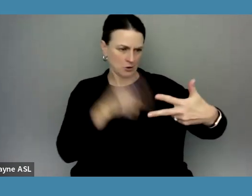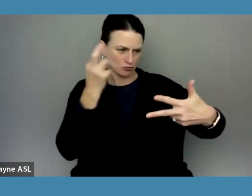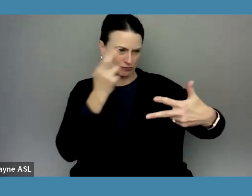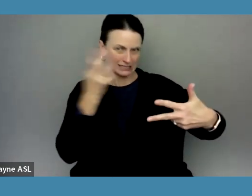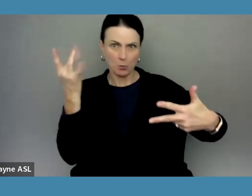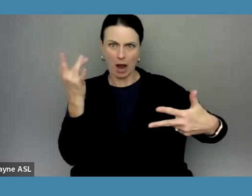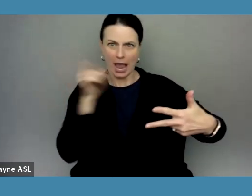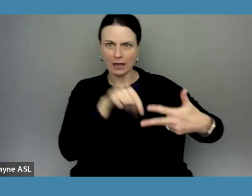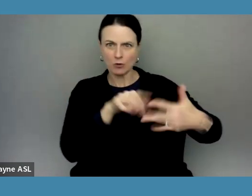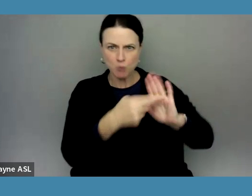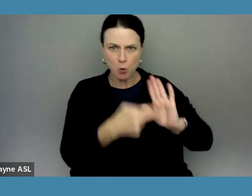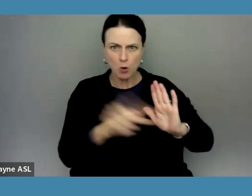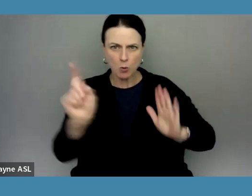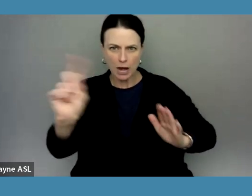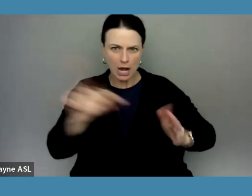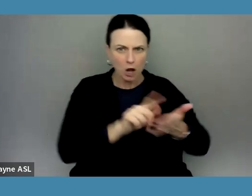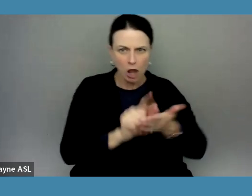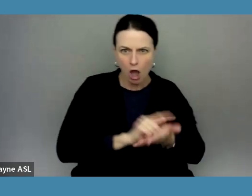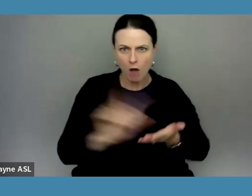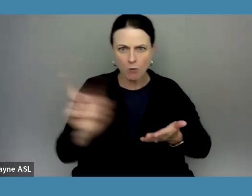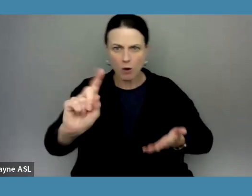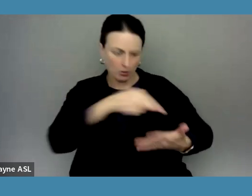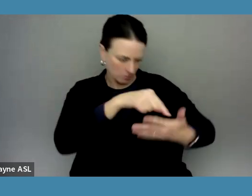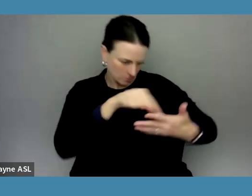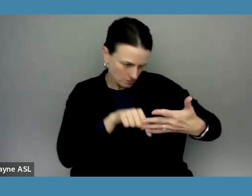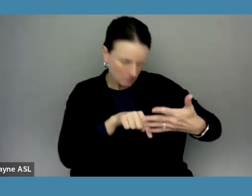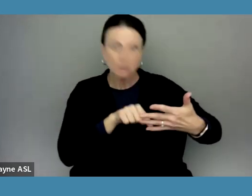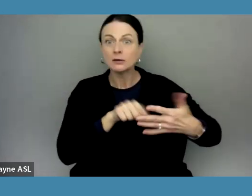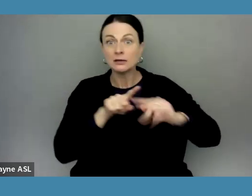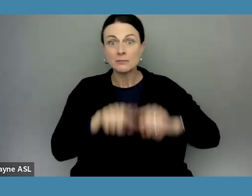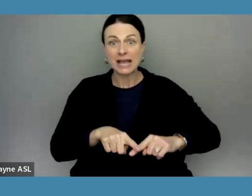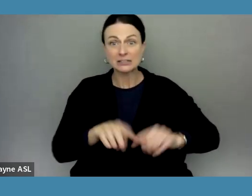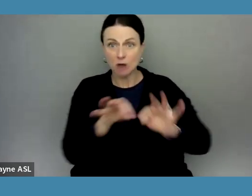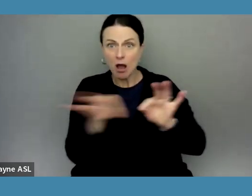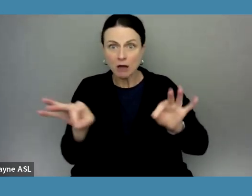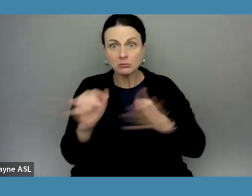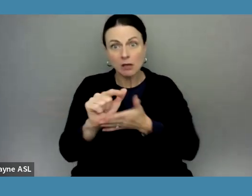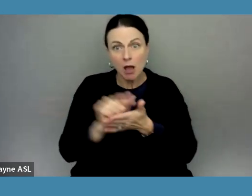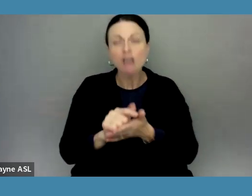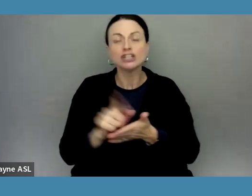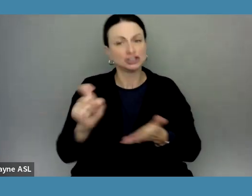So if it's based on a statute, it should list the statute